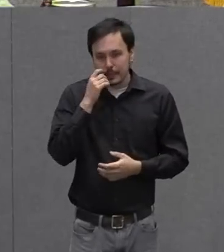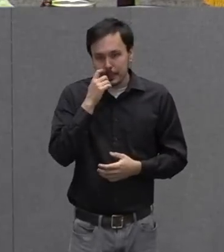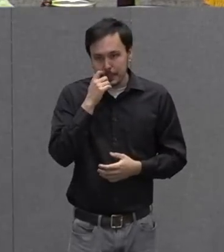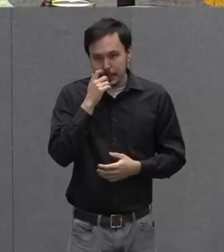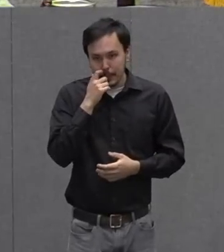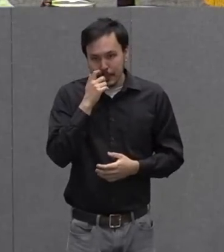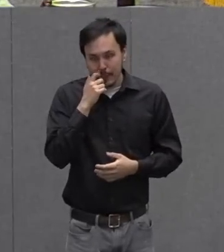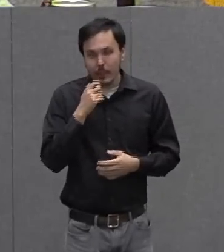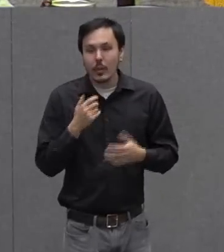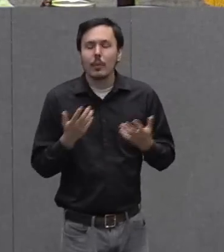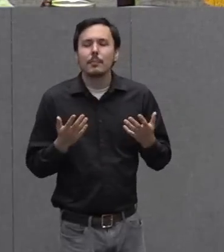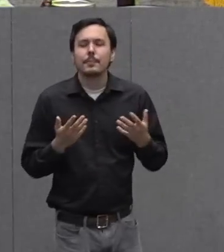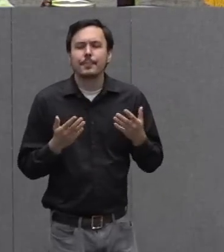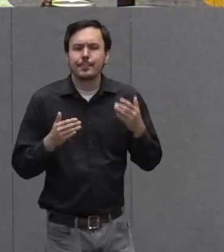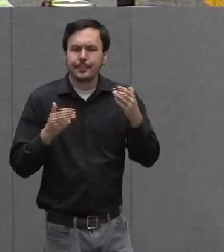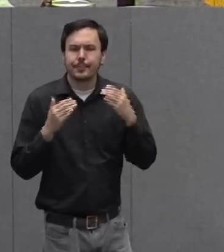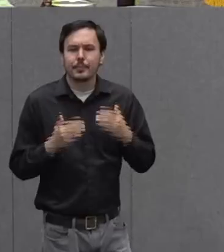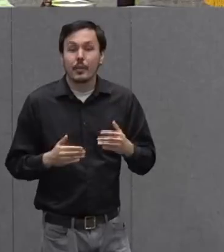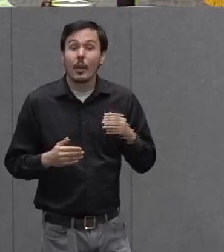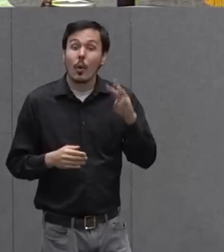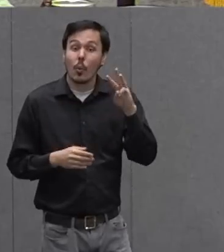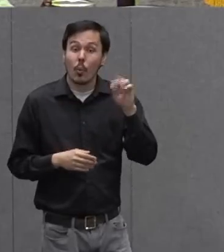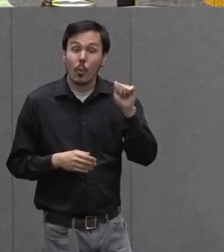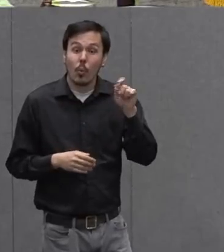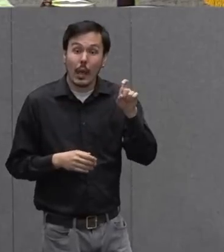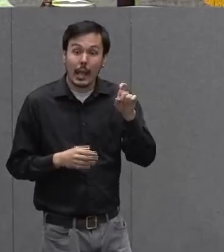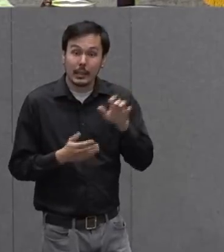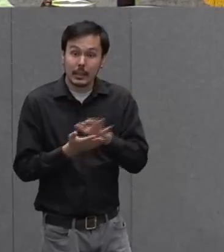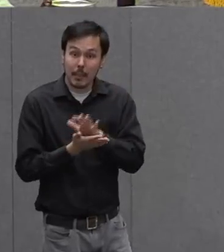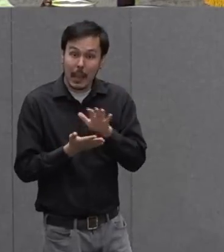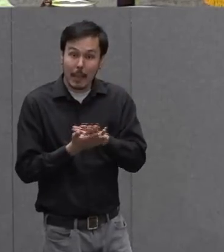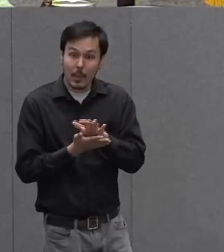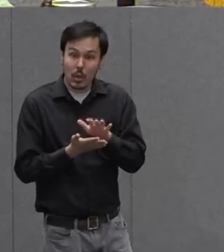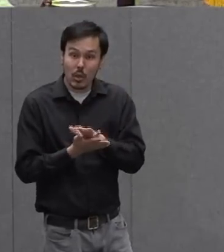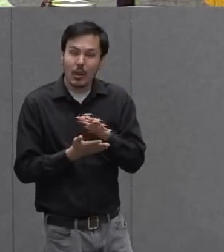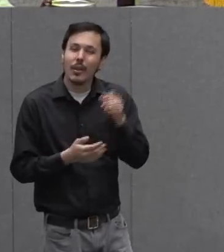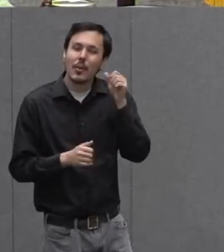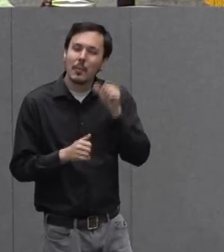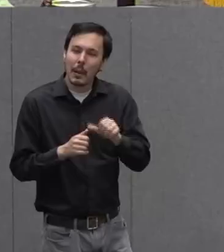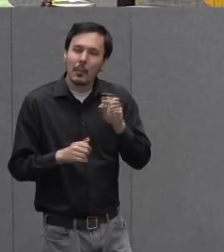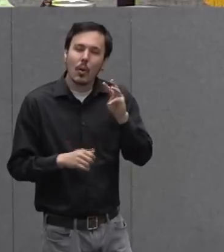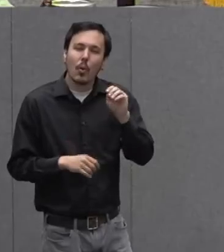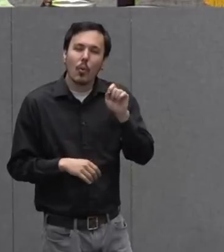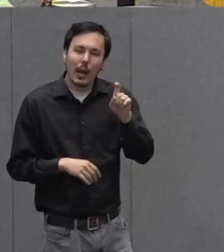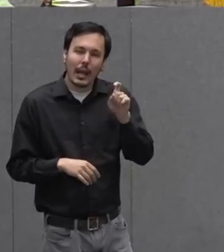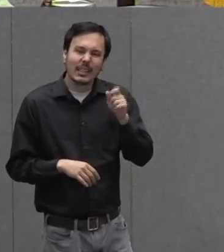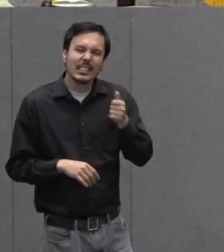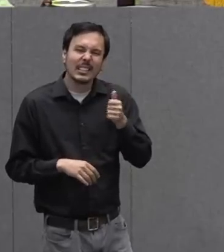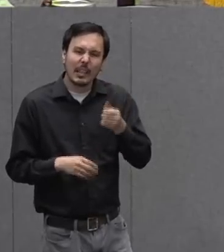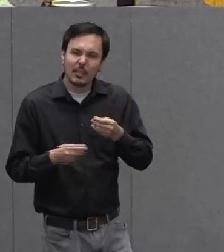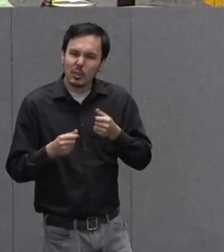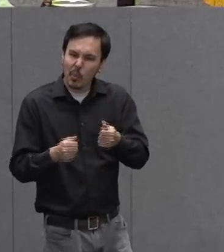How about wax paper? Remember wax paper is smooth, it's waxy.